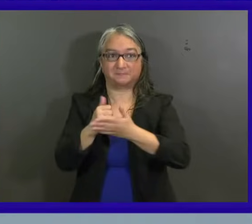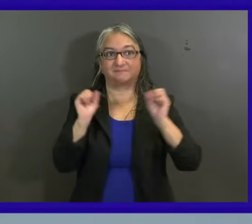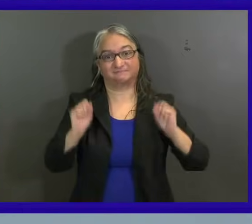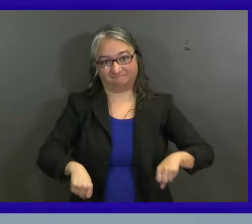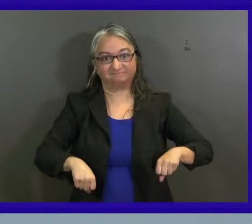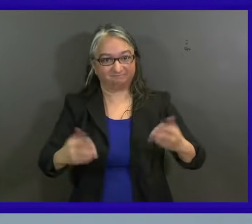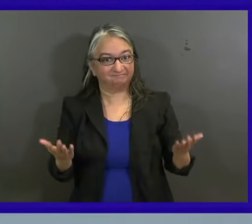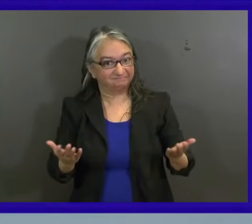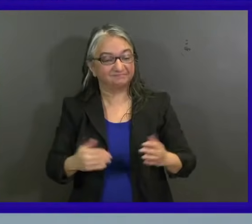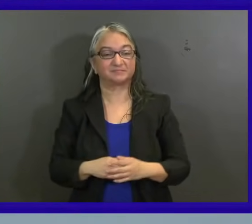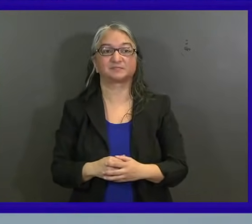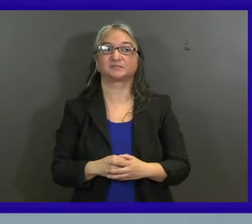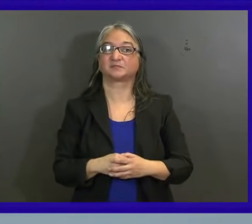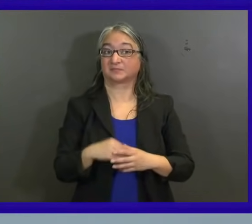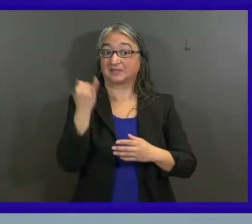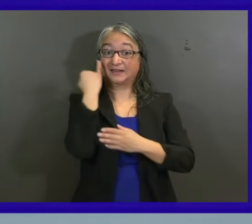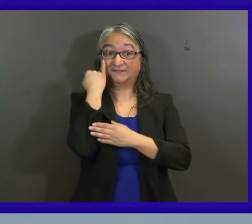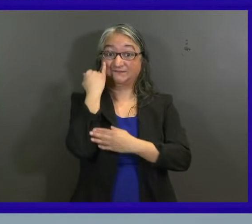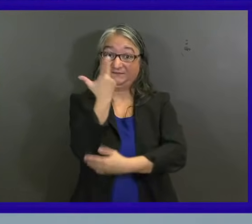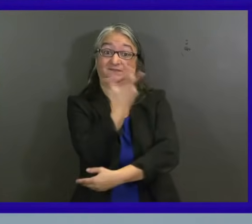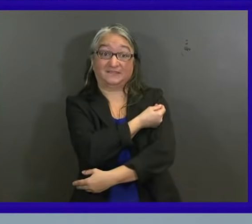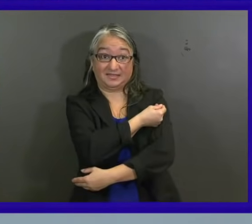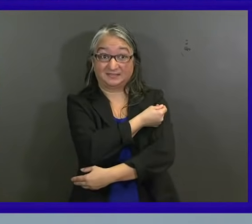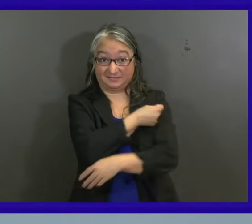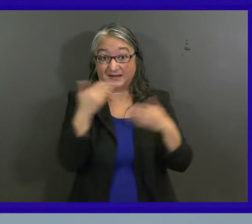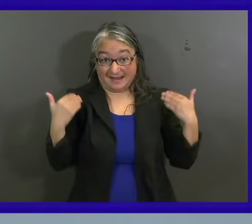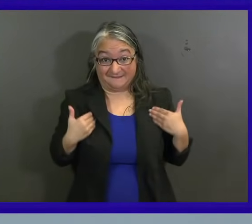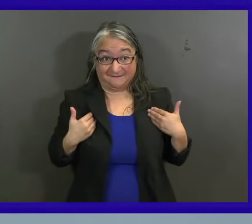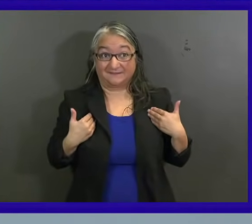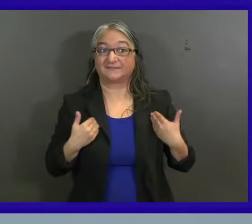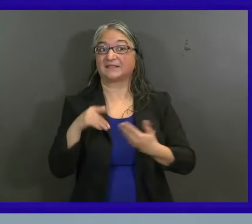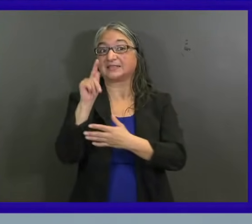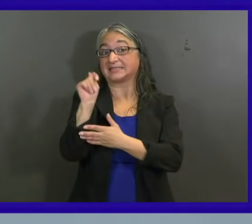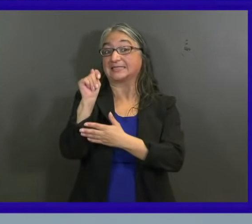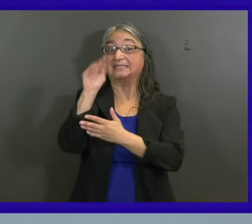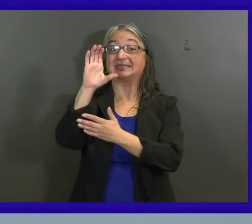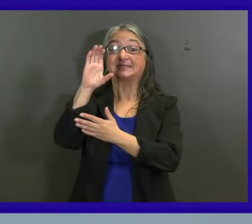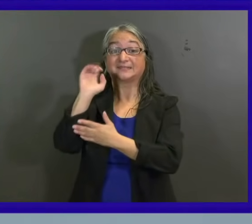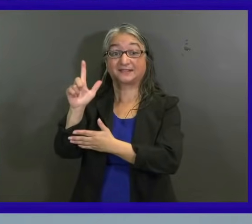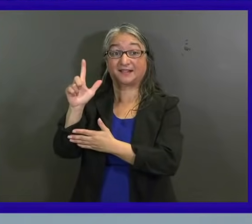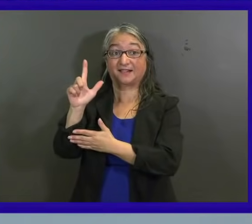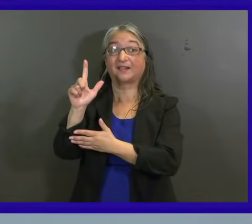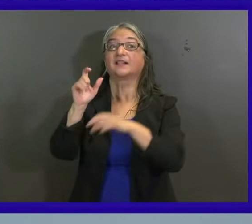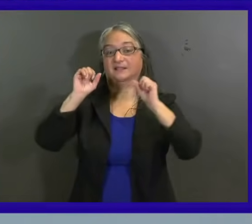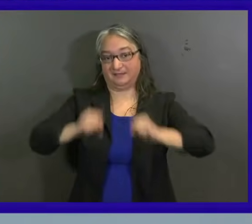it looks like the t cells are still good at recognizing omicron but that doesn't decrease